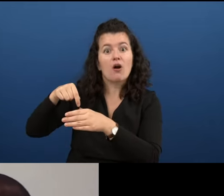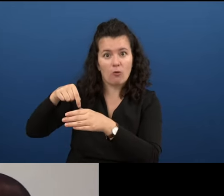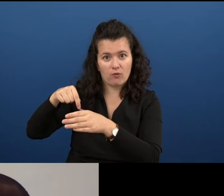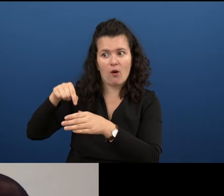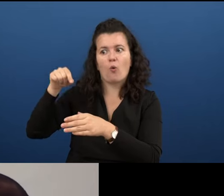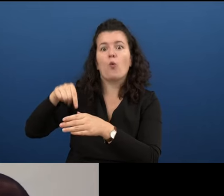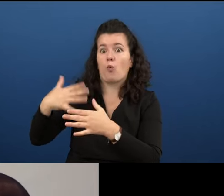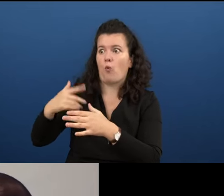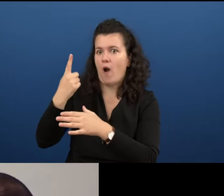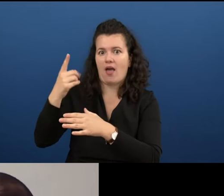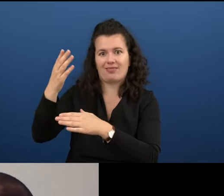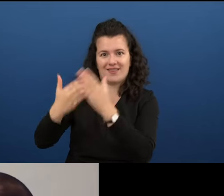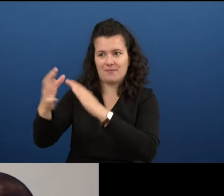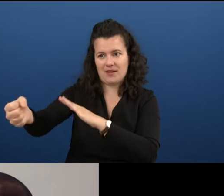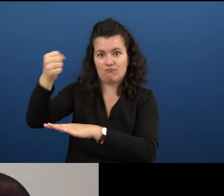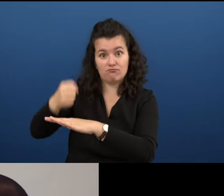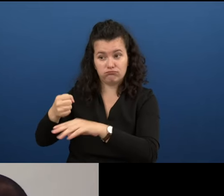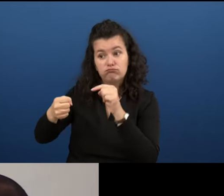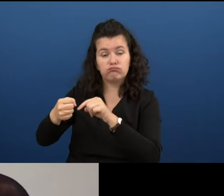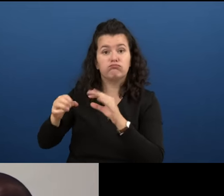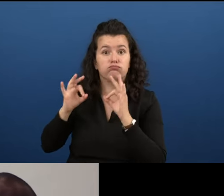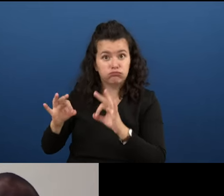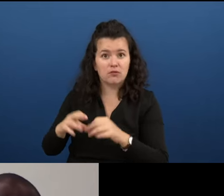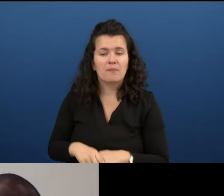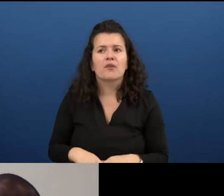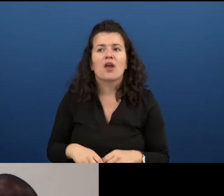of them who spent the trading barrier with us.